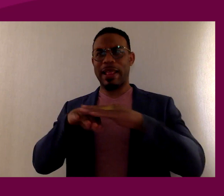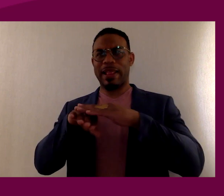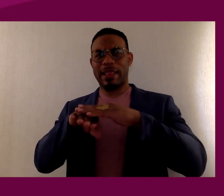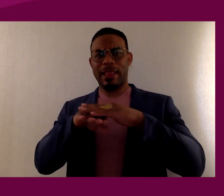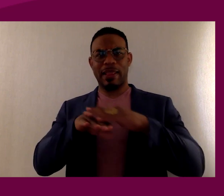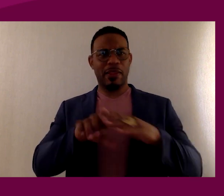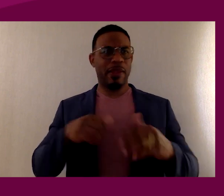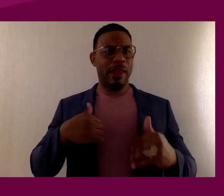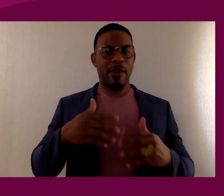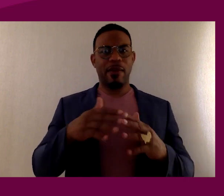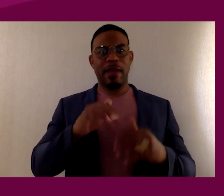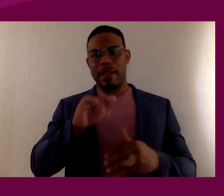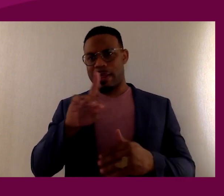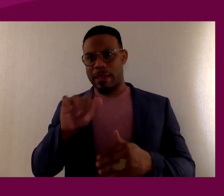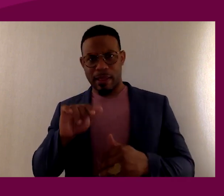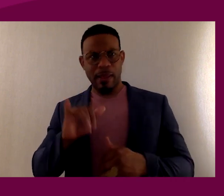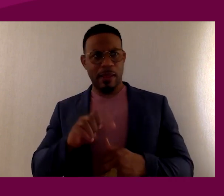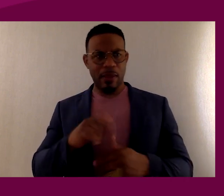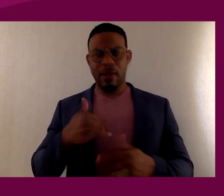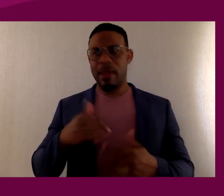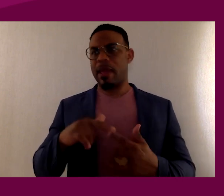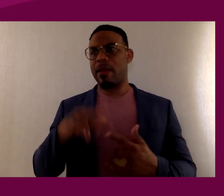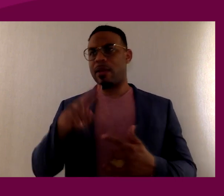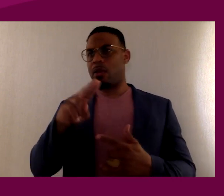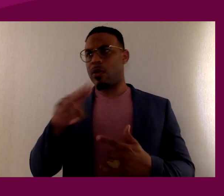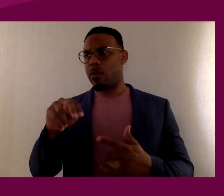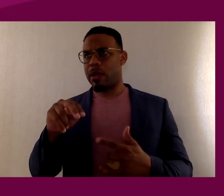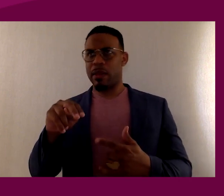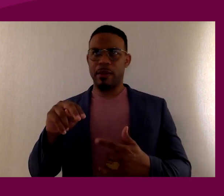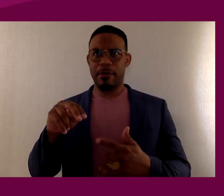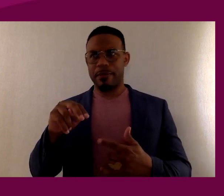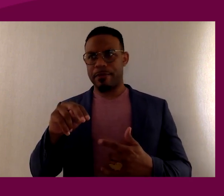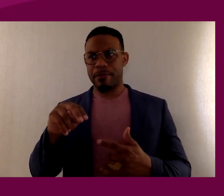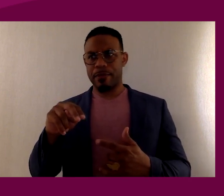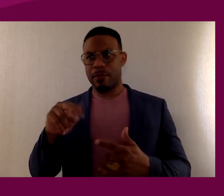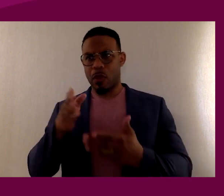Now you've got all these accessibilities, you have the Americans with Disabilities Act, you have the